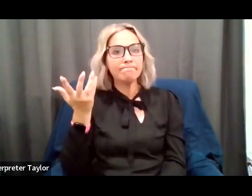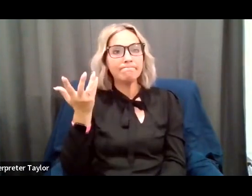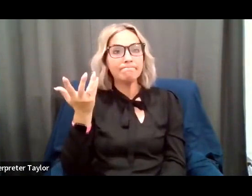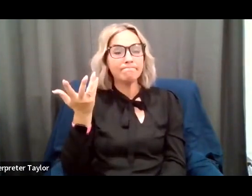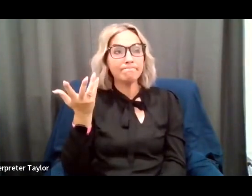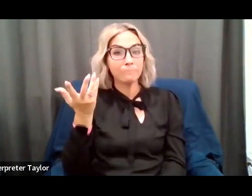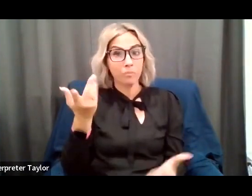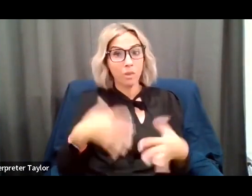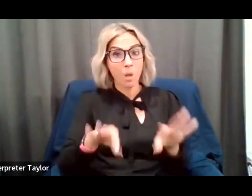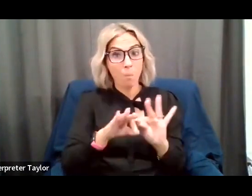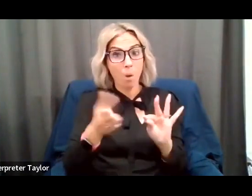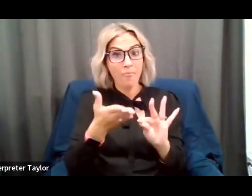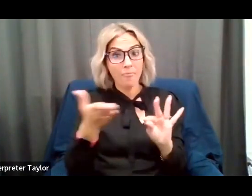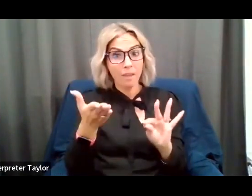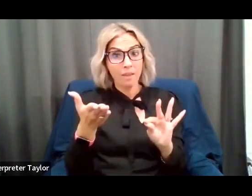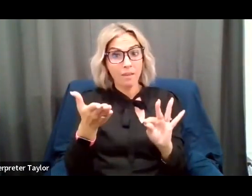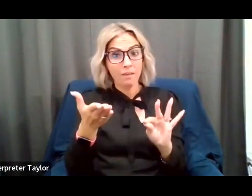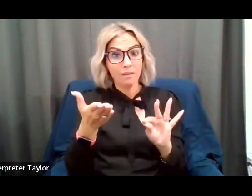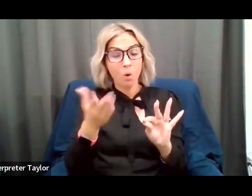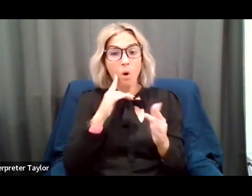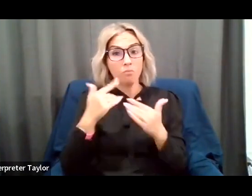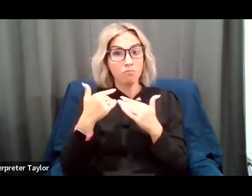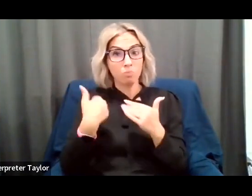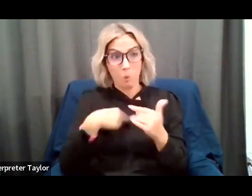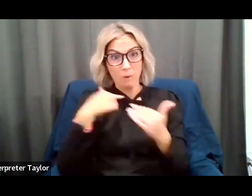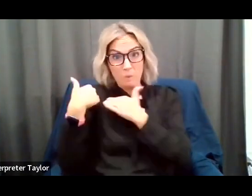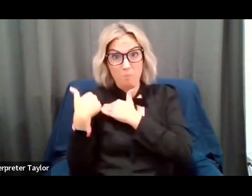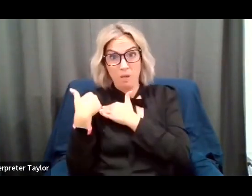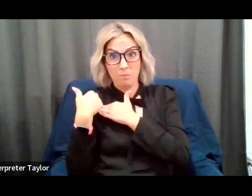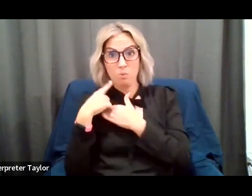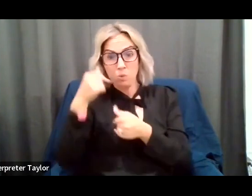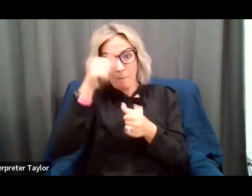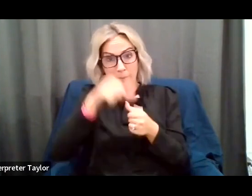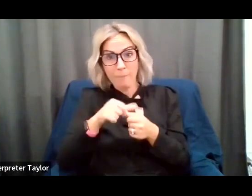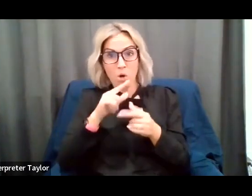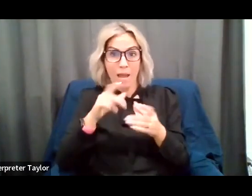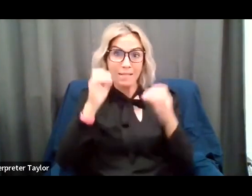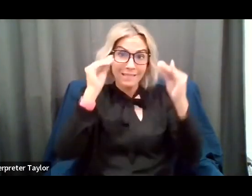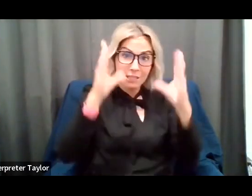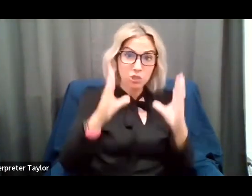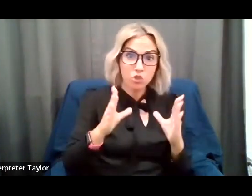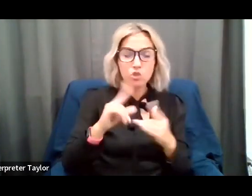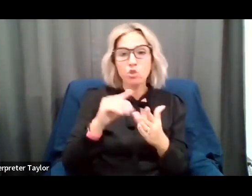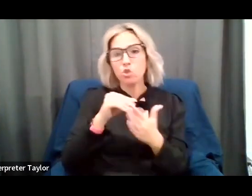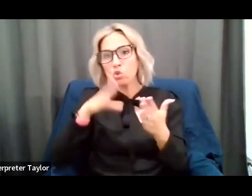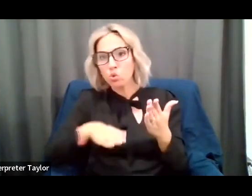important for us, or incumbent upon us as educators, as students, as life learners,